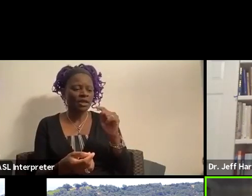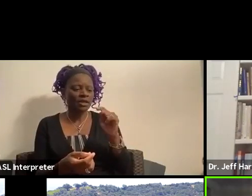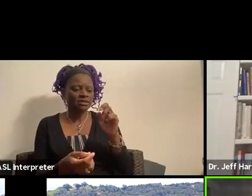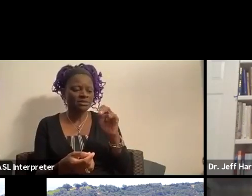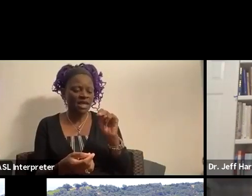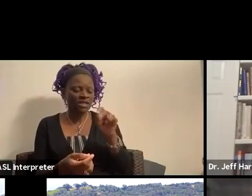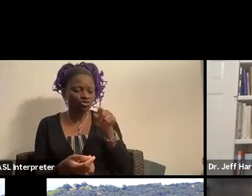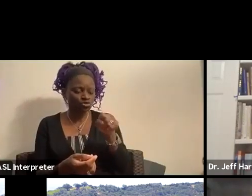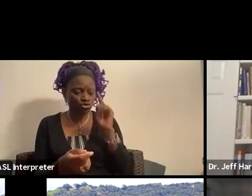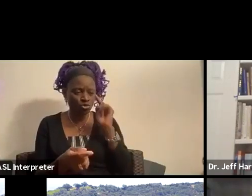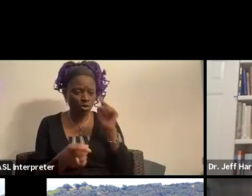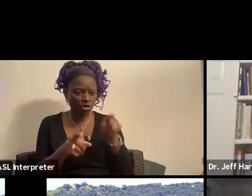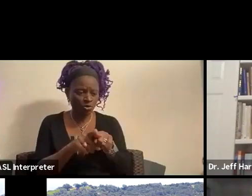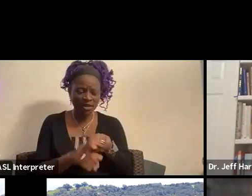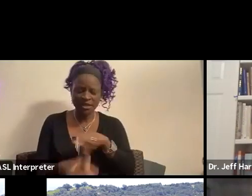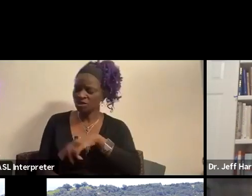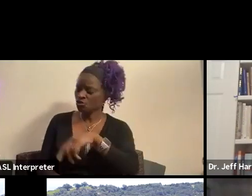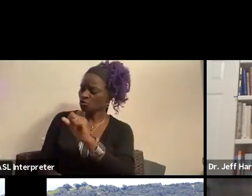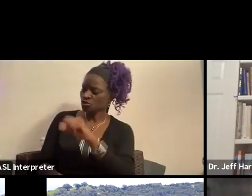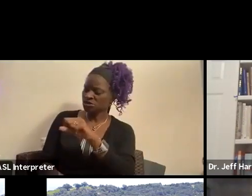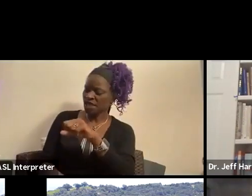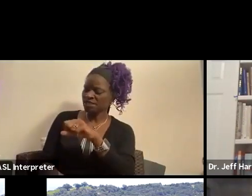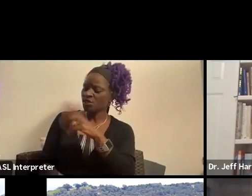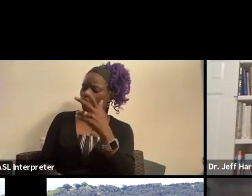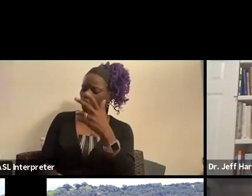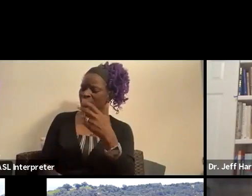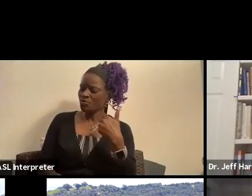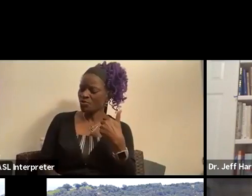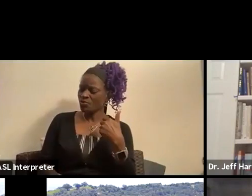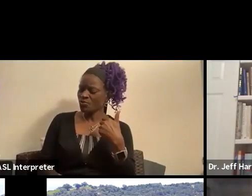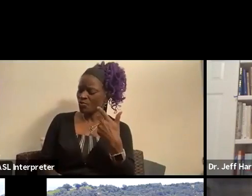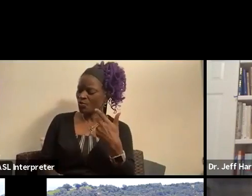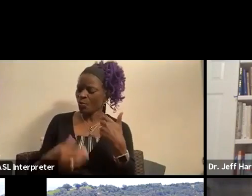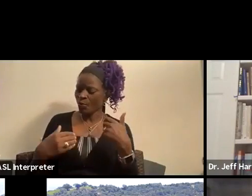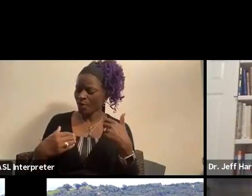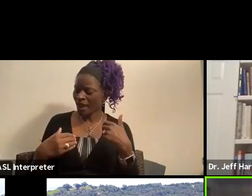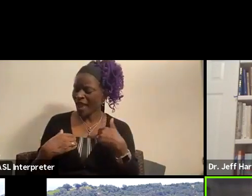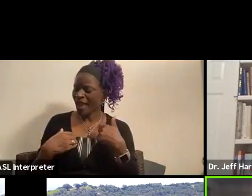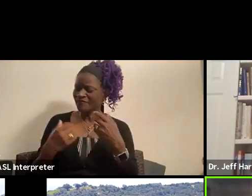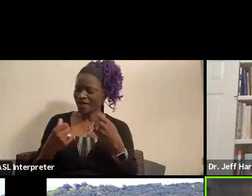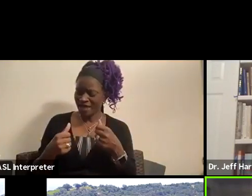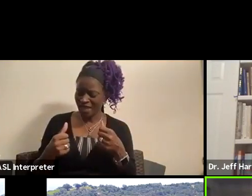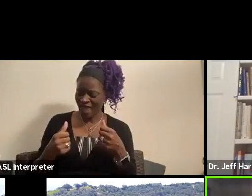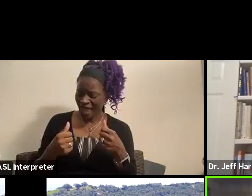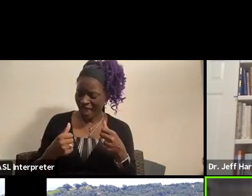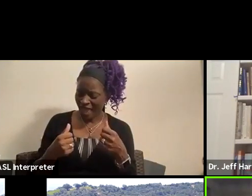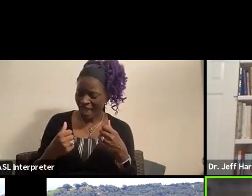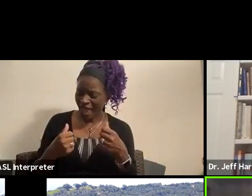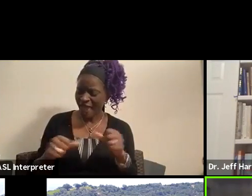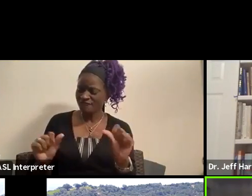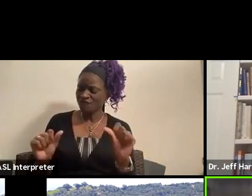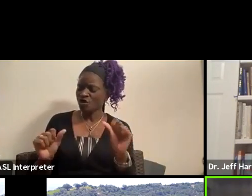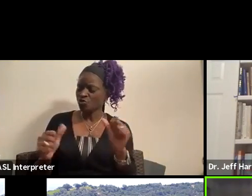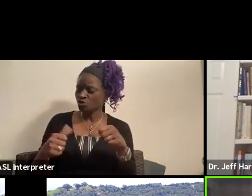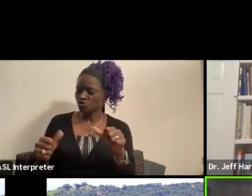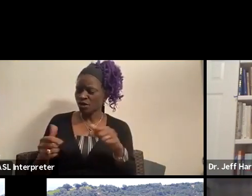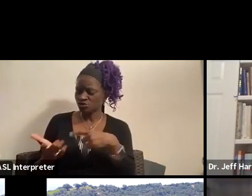Yes, there is a cooperative effort between the school districts to meet and discuss the problems and try to address them collectively,